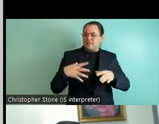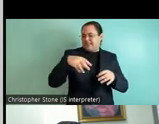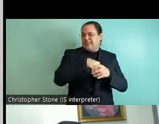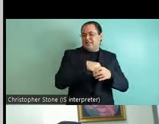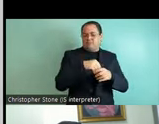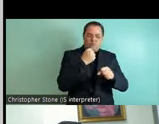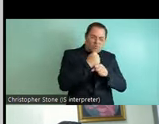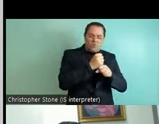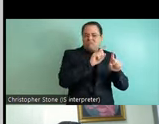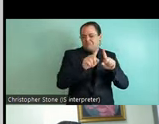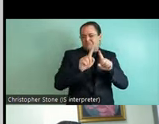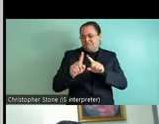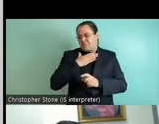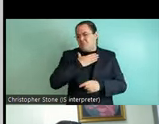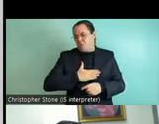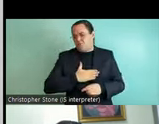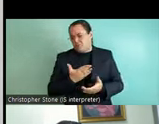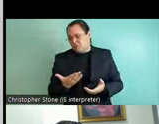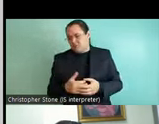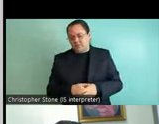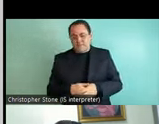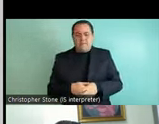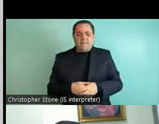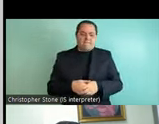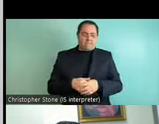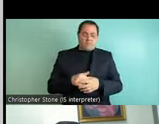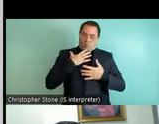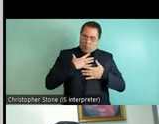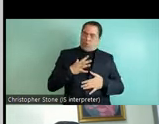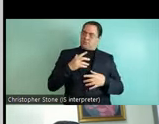persons with disability, unless their 11:52:09 full potential. Some of our members